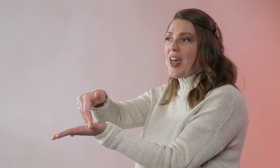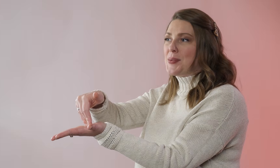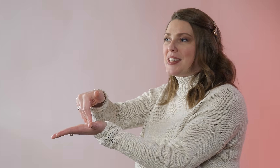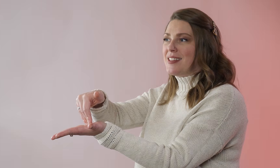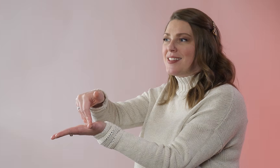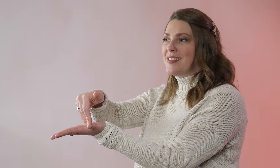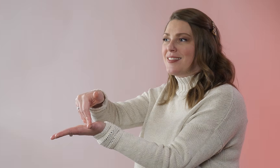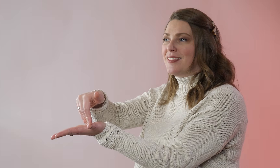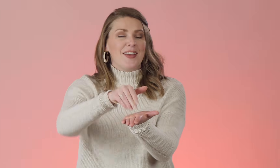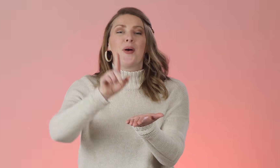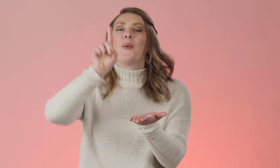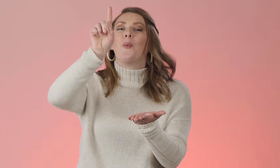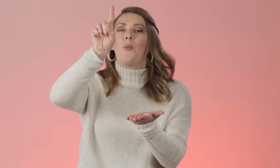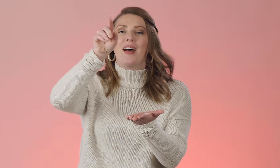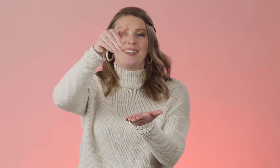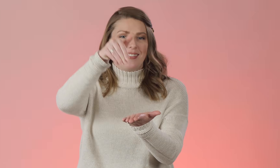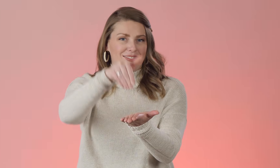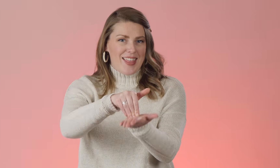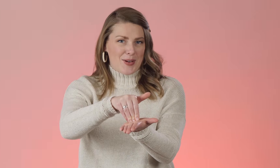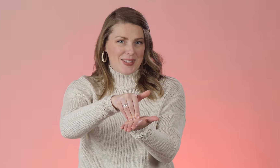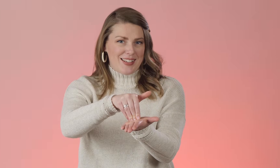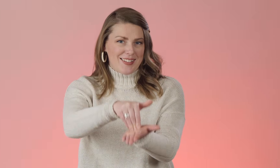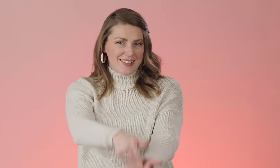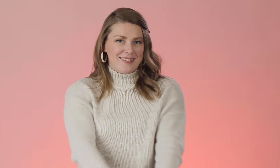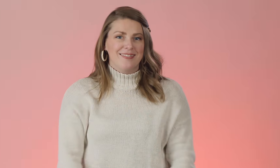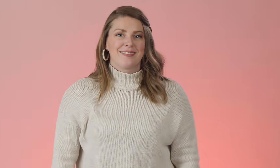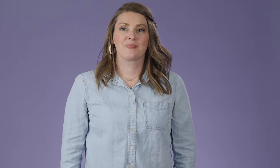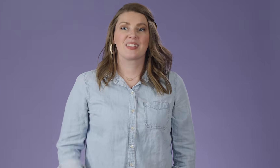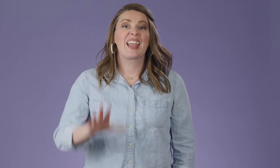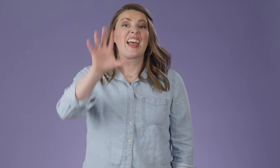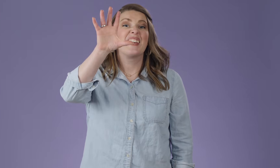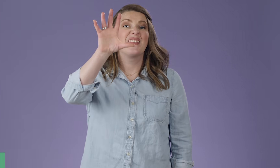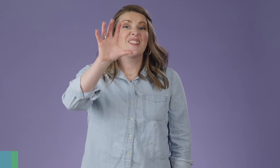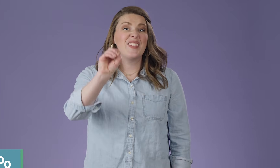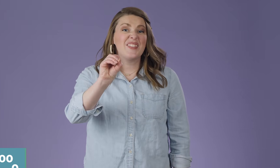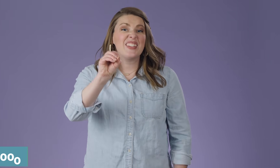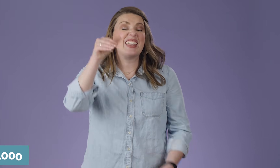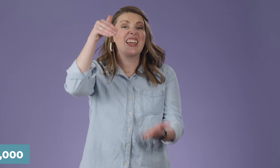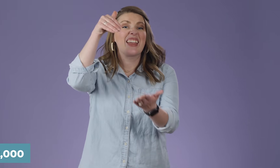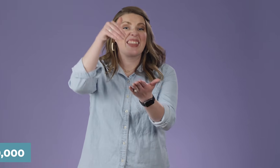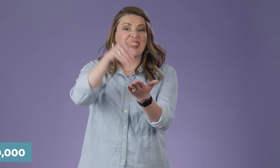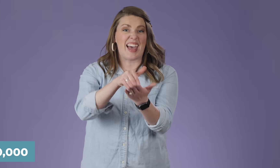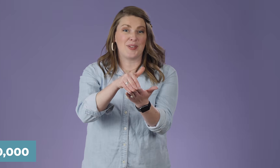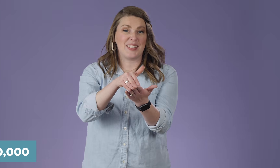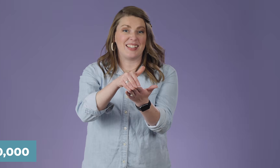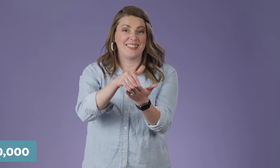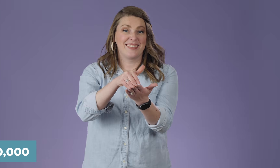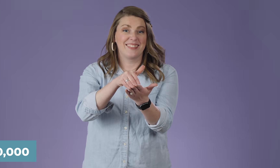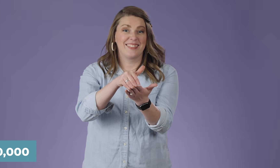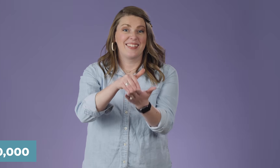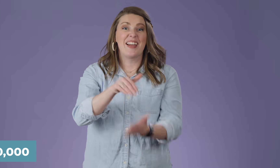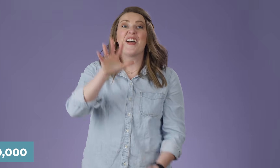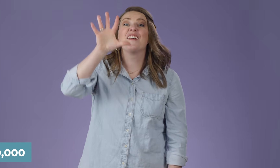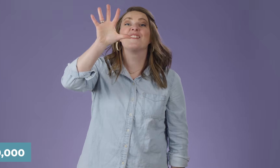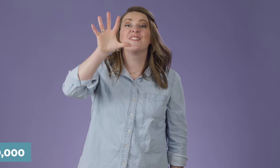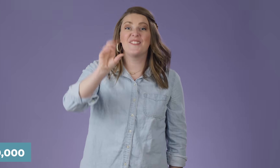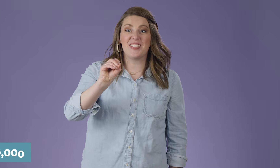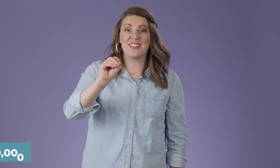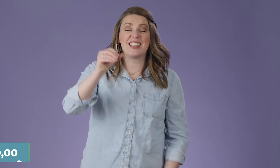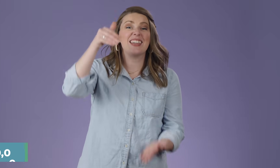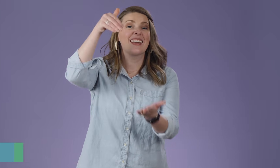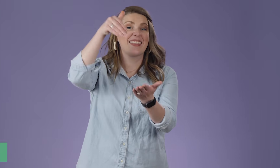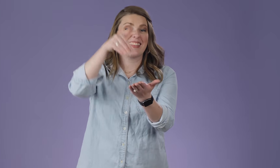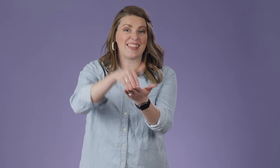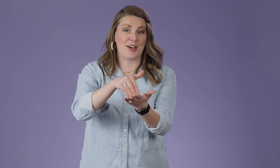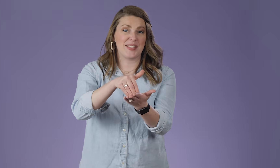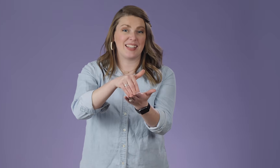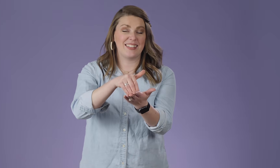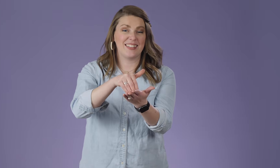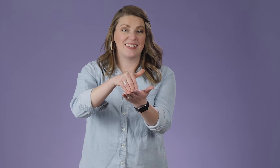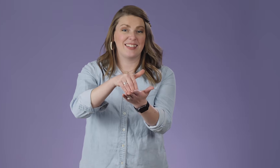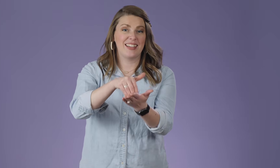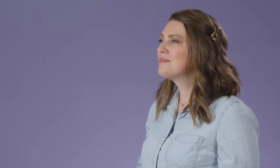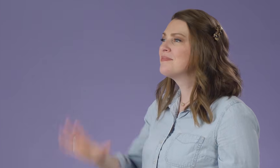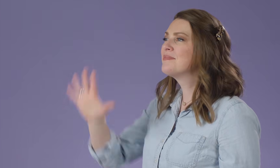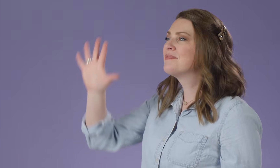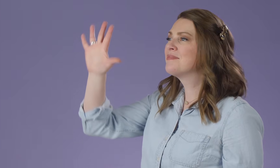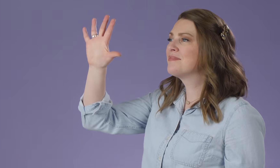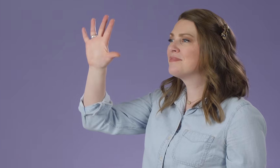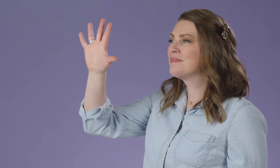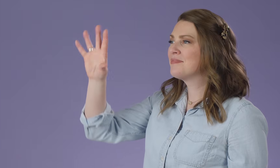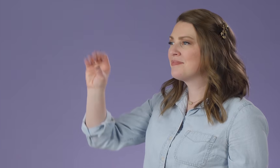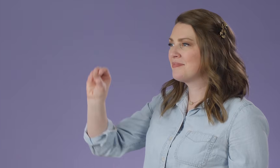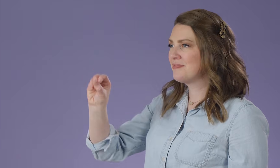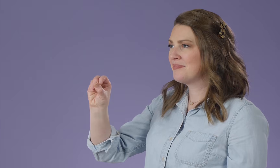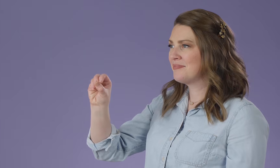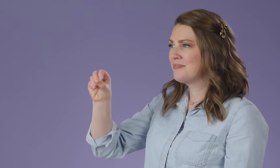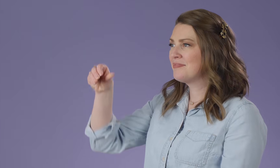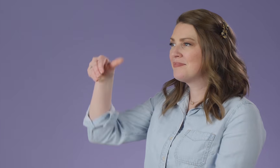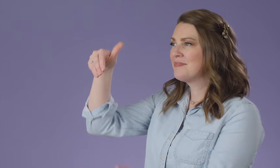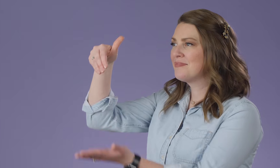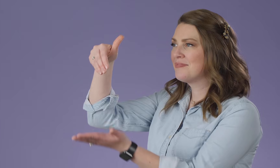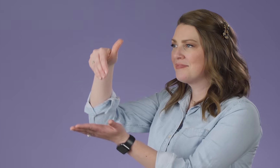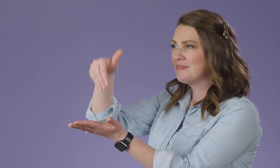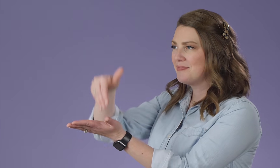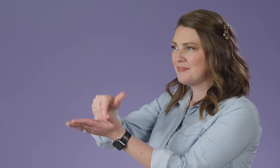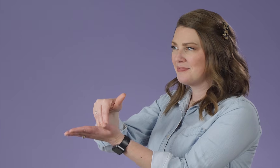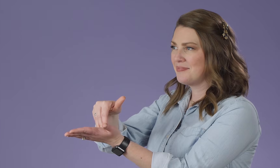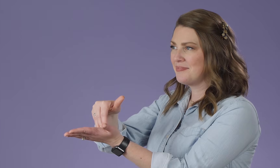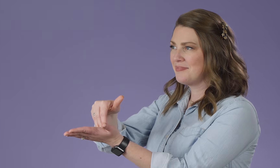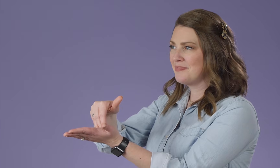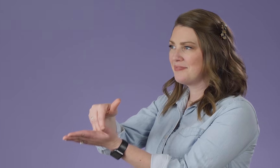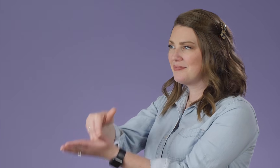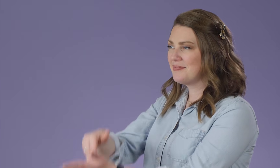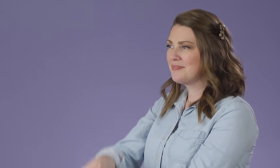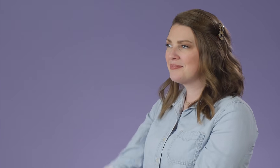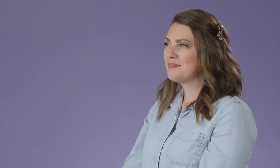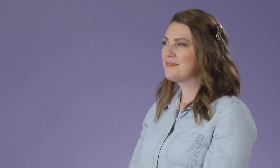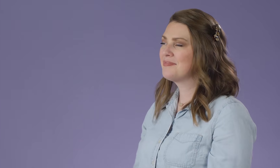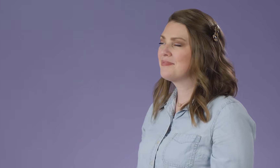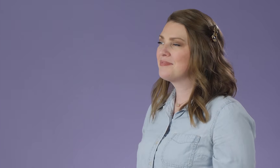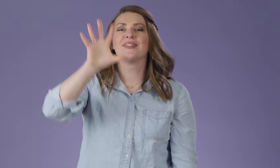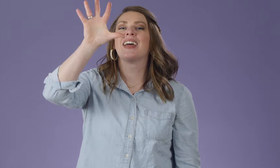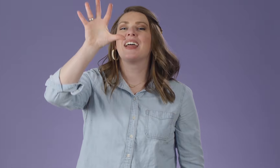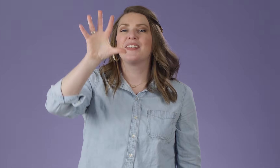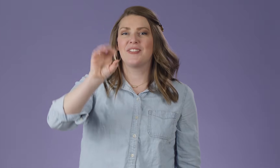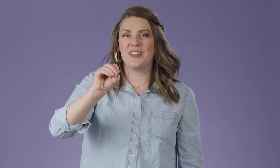thousand 1,000. Fifty-thousand, fifty-thousand you do fifty, 5, 0 down to thousand 50,000.